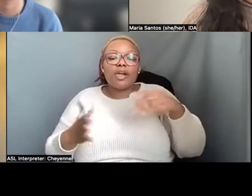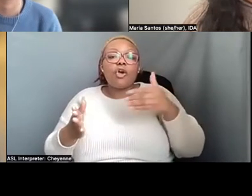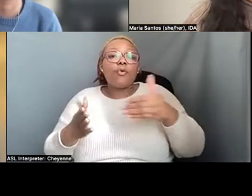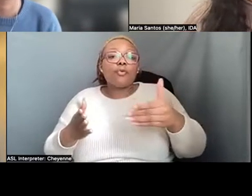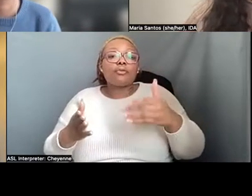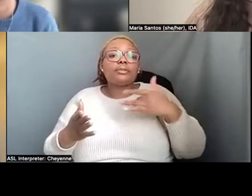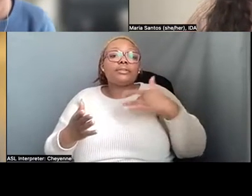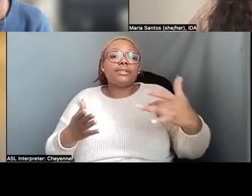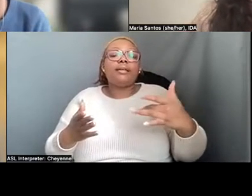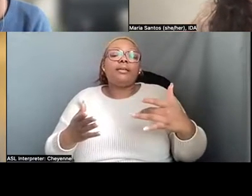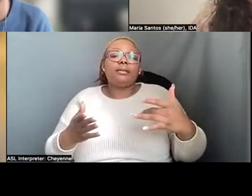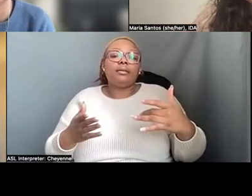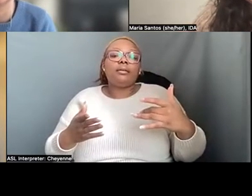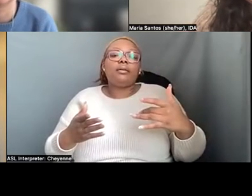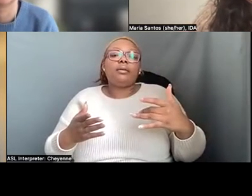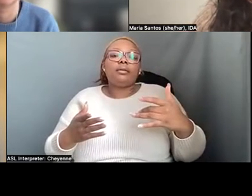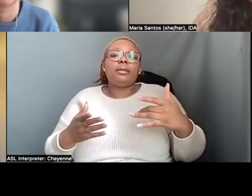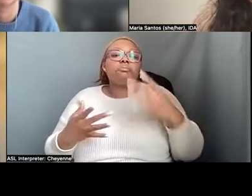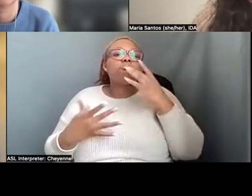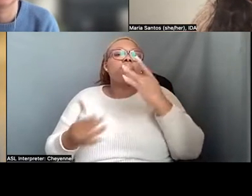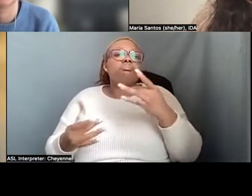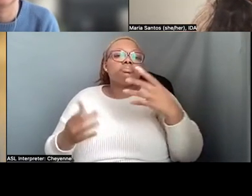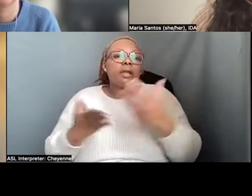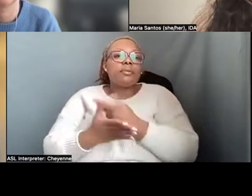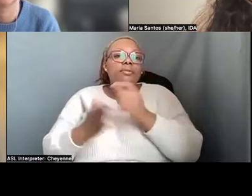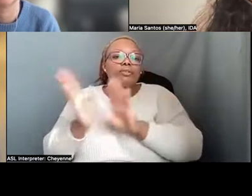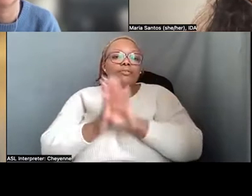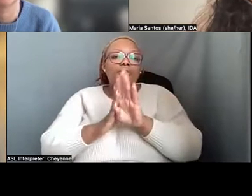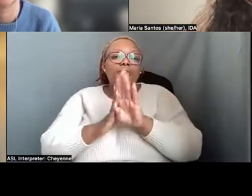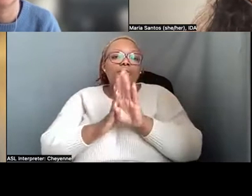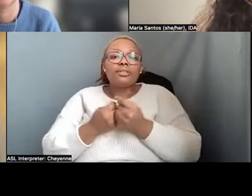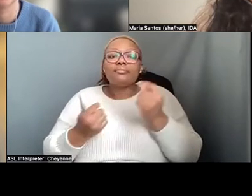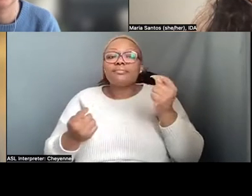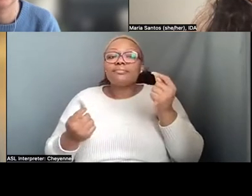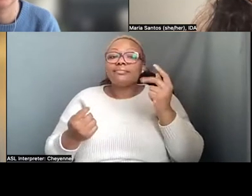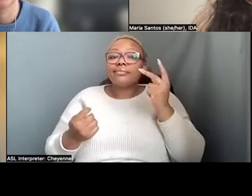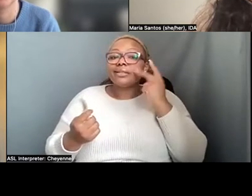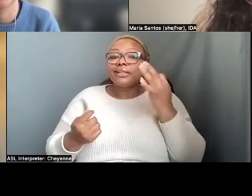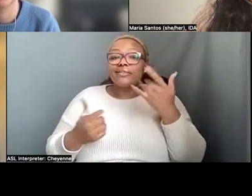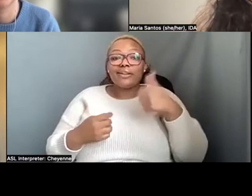it's an interesting opportunity to develop your team and see if there are producers that are